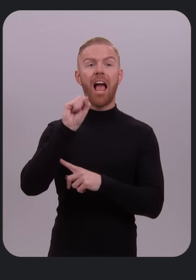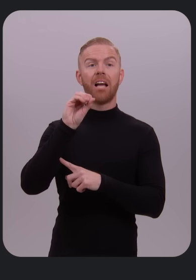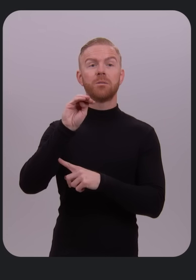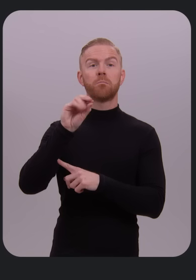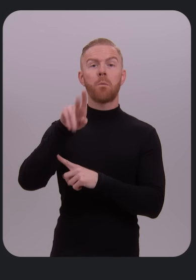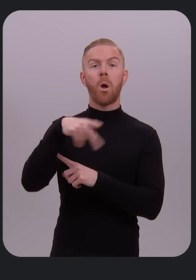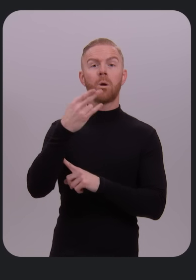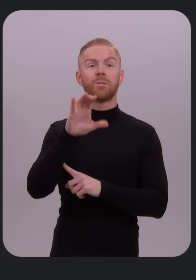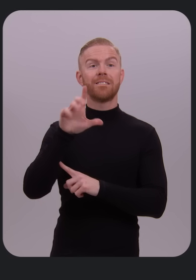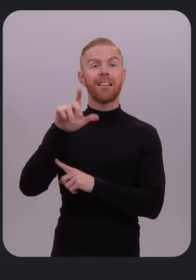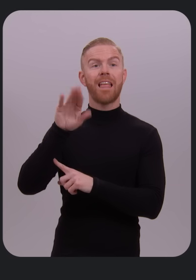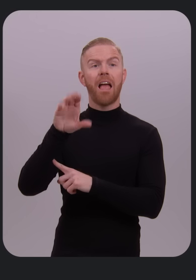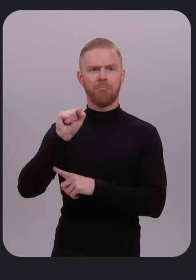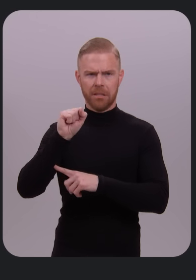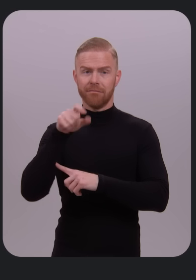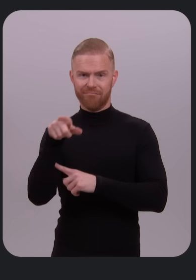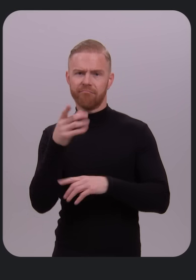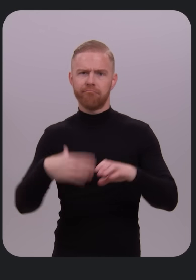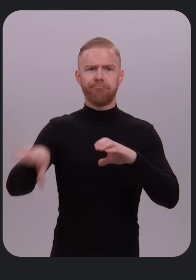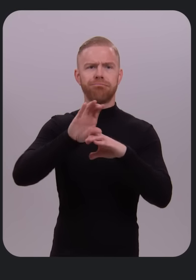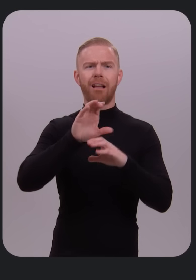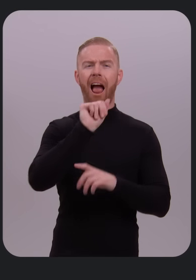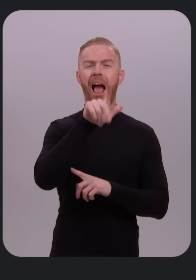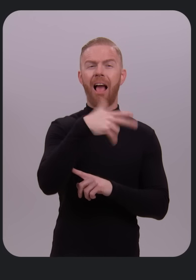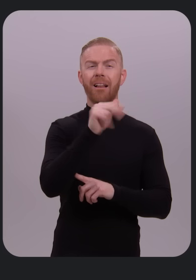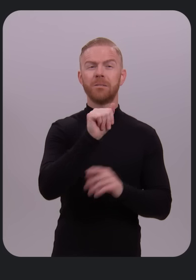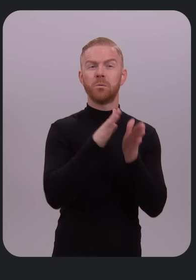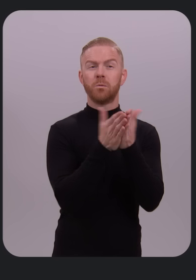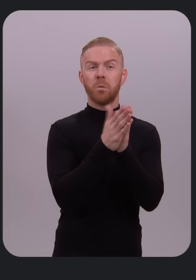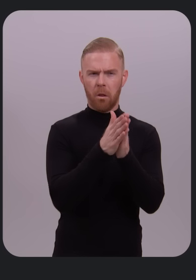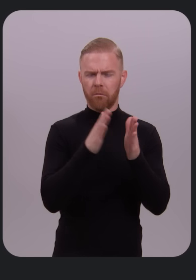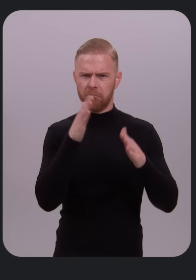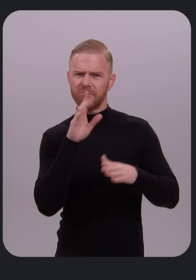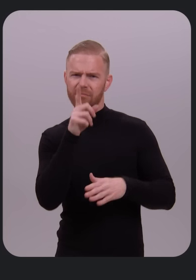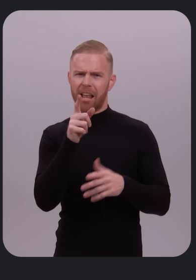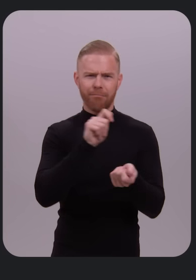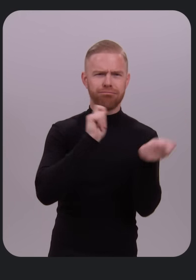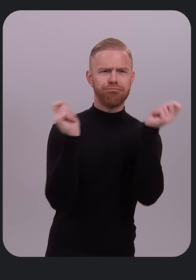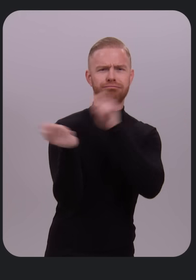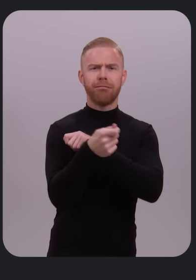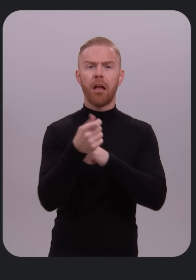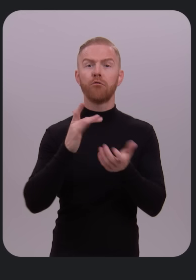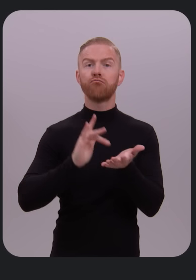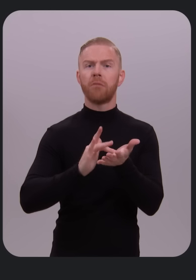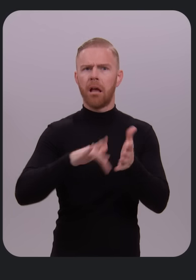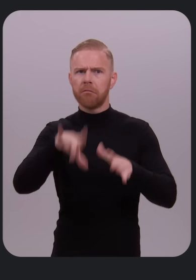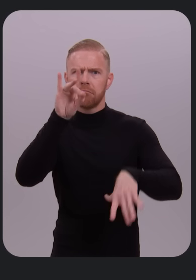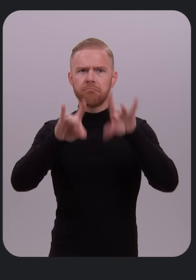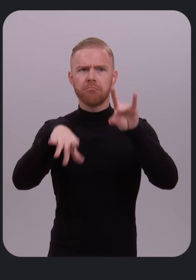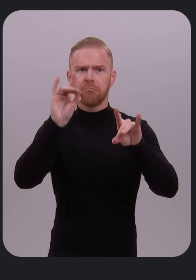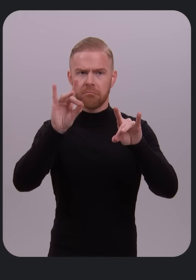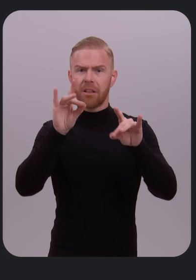builds on our AlphaFold work to revolutionize the drug discovery process with AI, and will one day